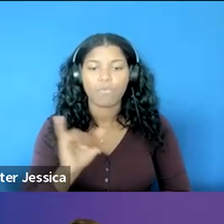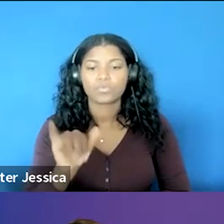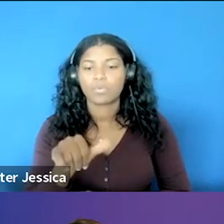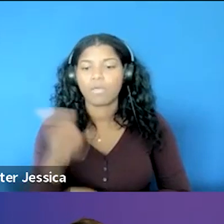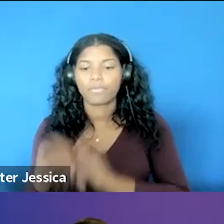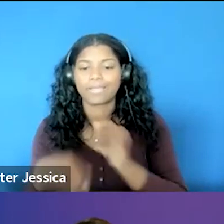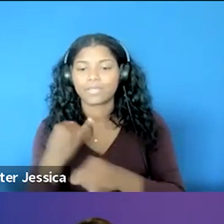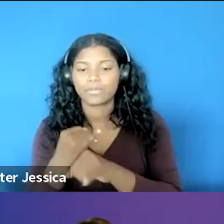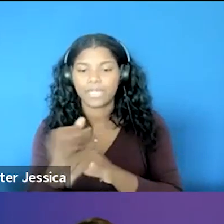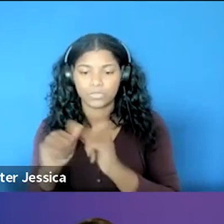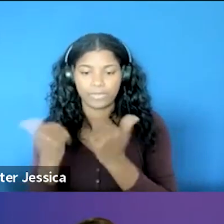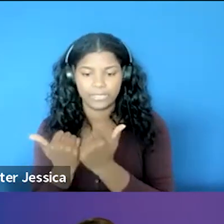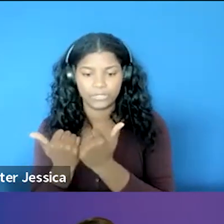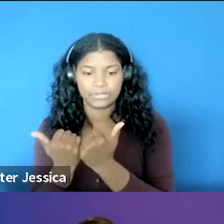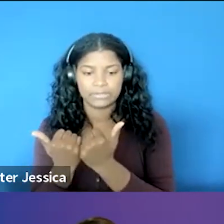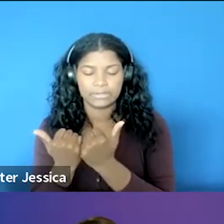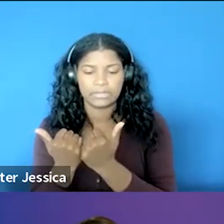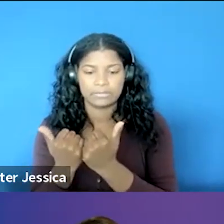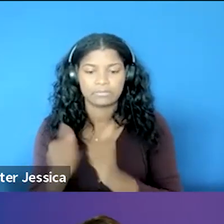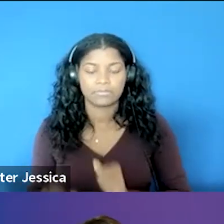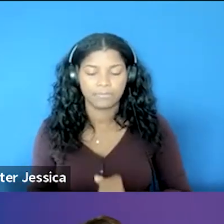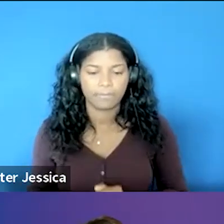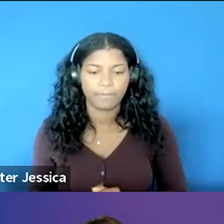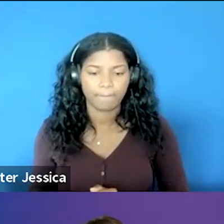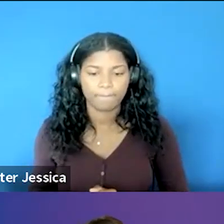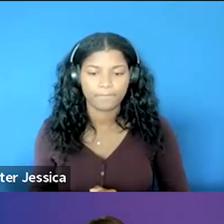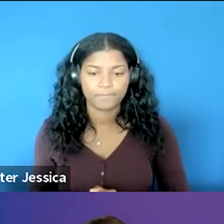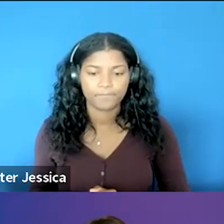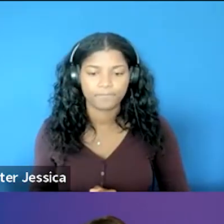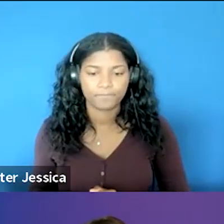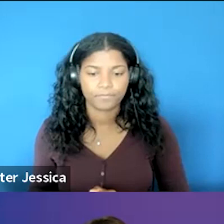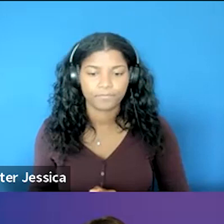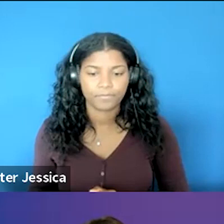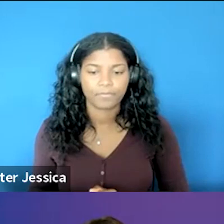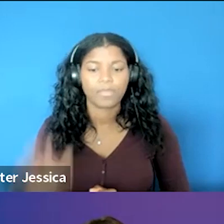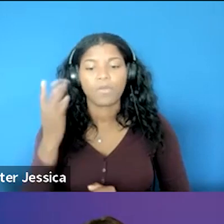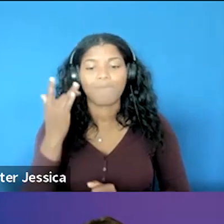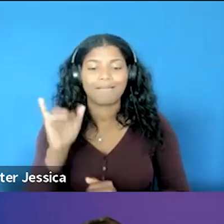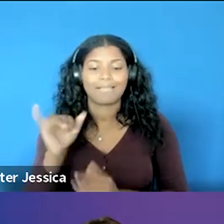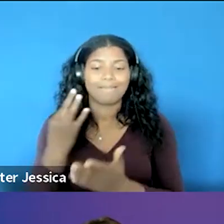So that the funding of those projects can be considered jointly